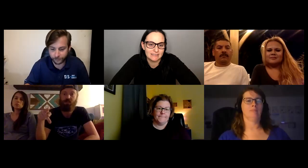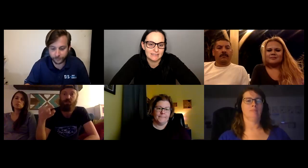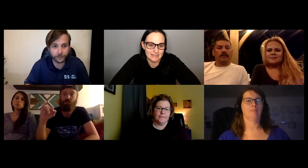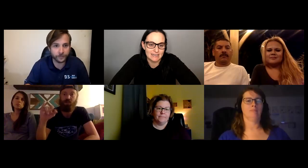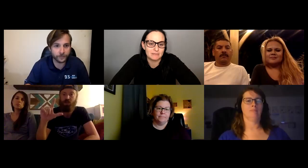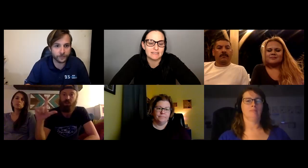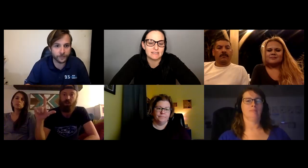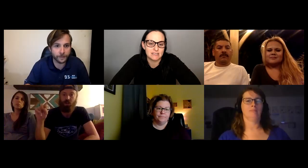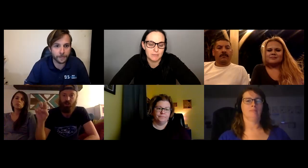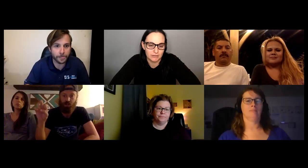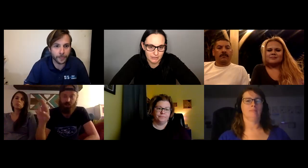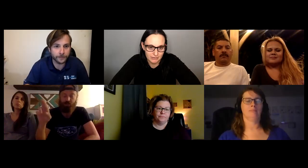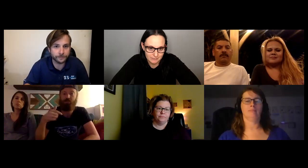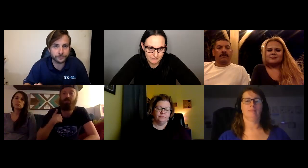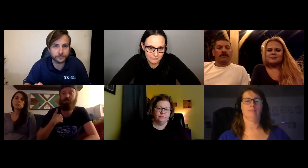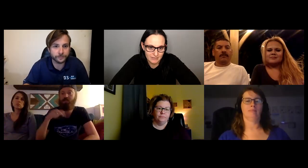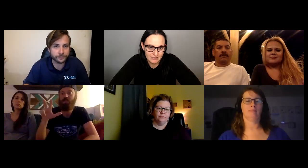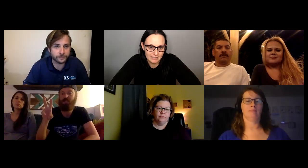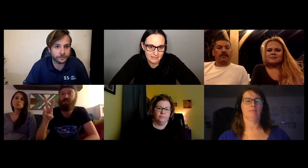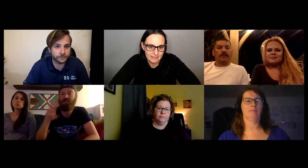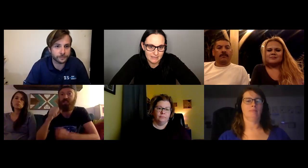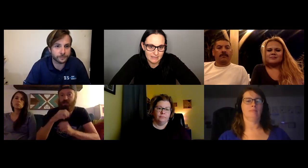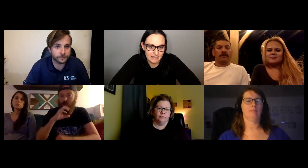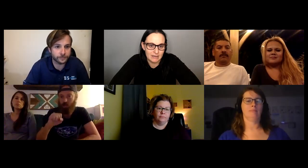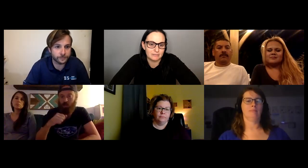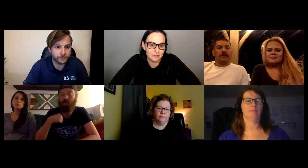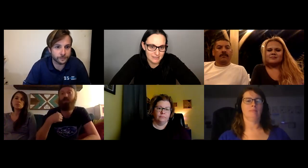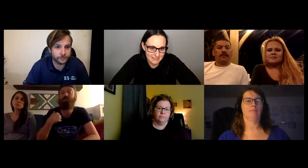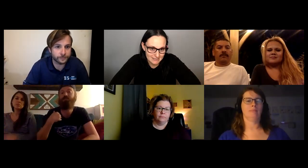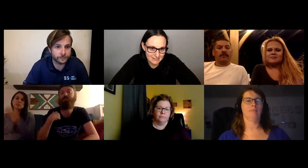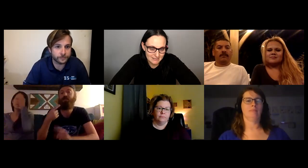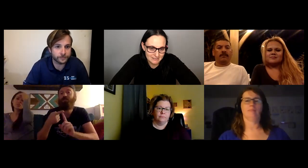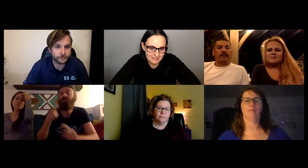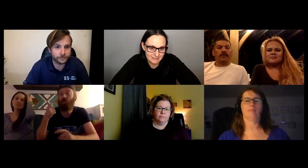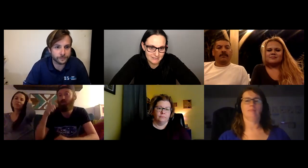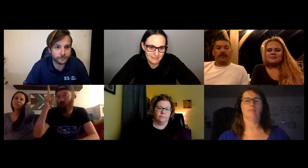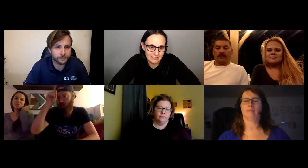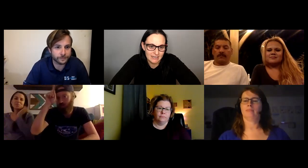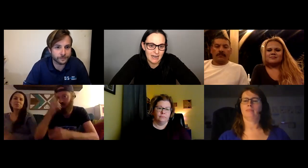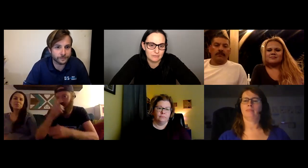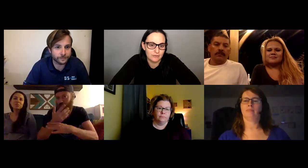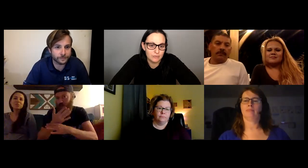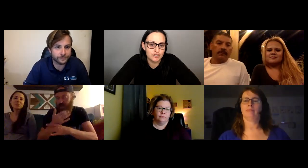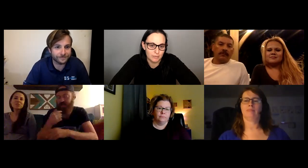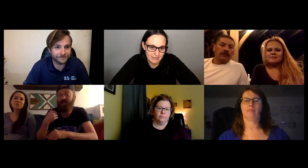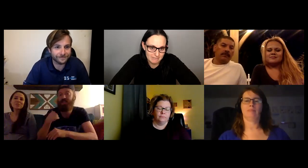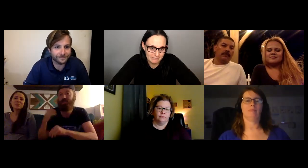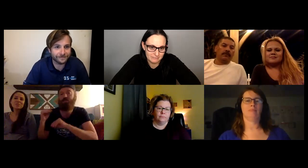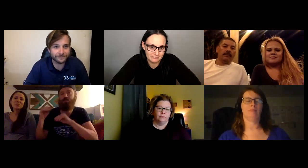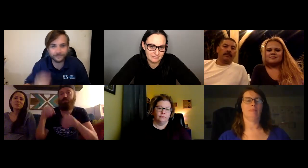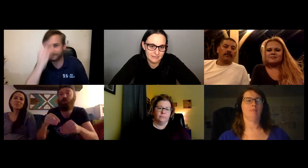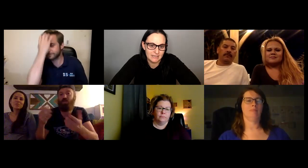last name is spilner